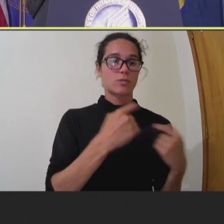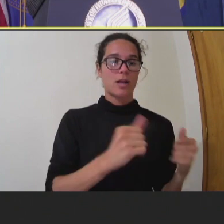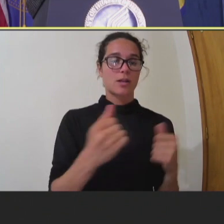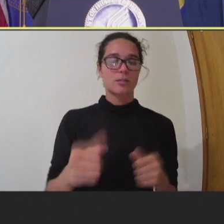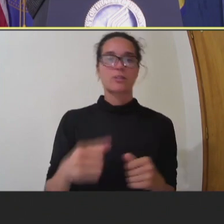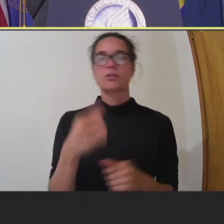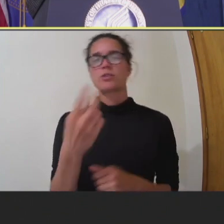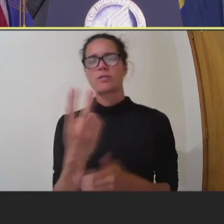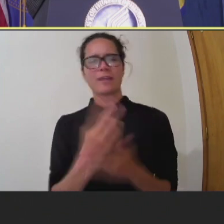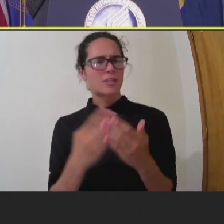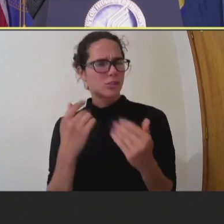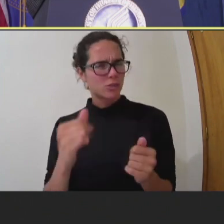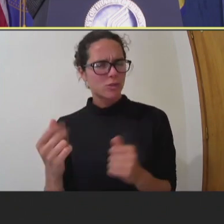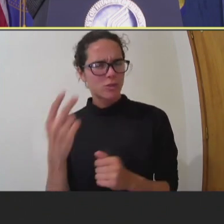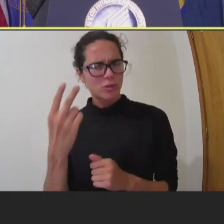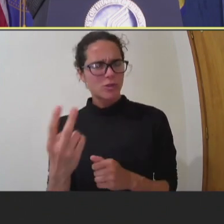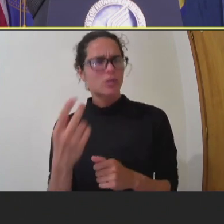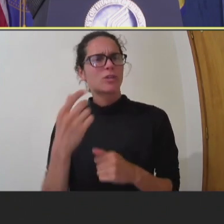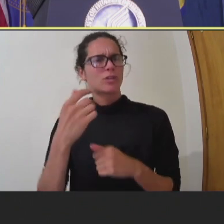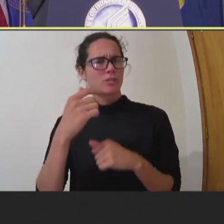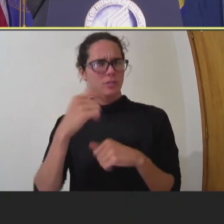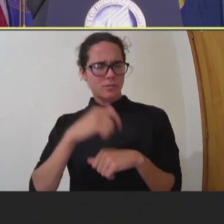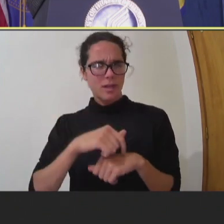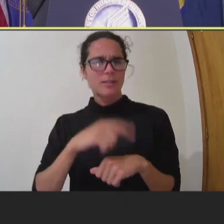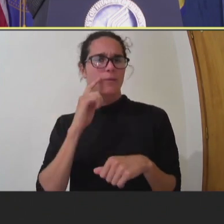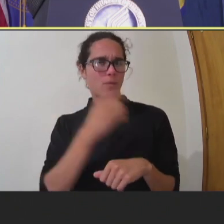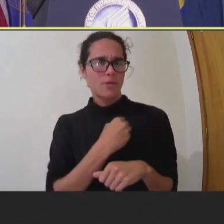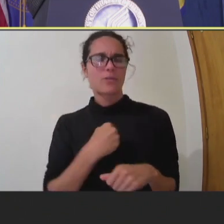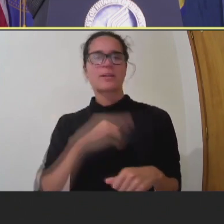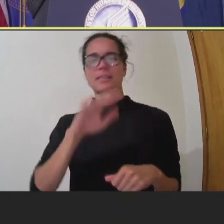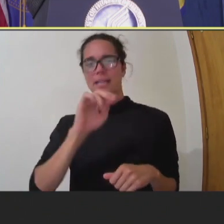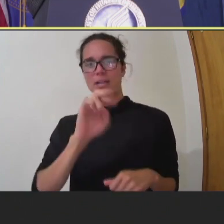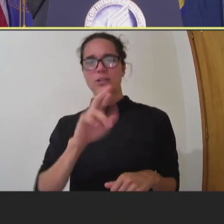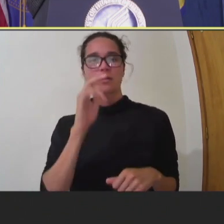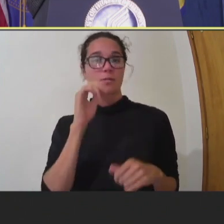preventing recurrence in advanced-stage disease more to earlier-stage disease,